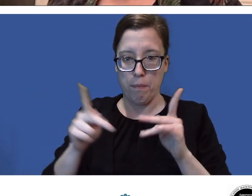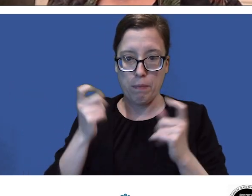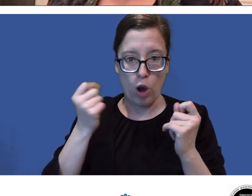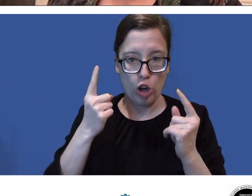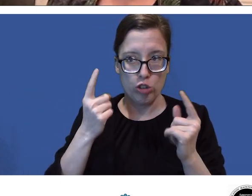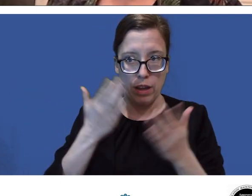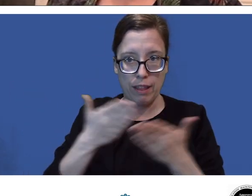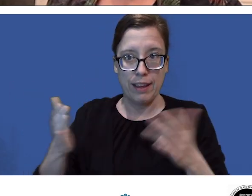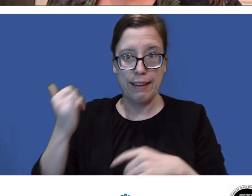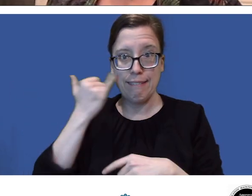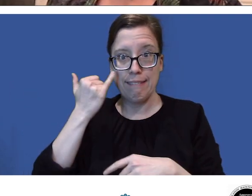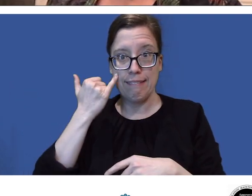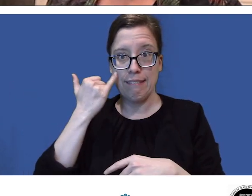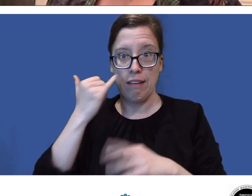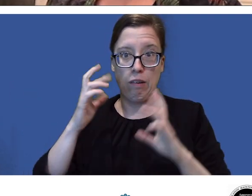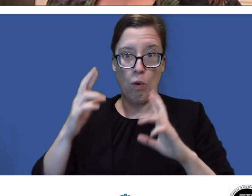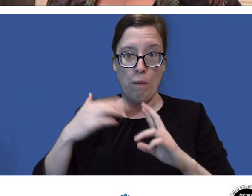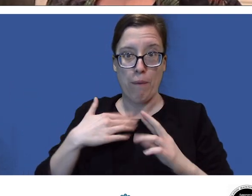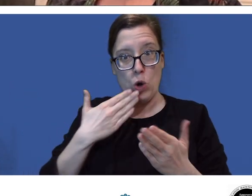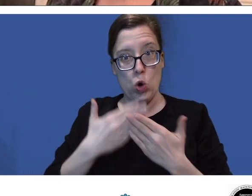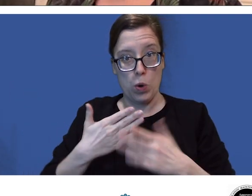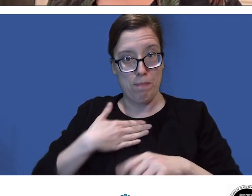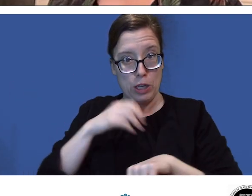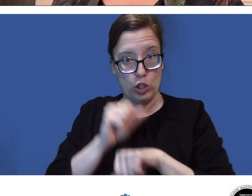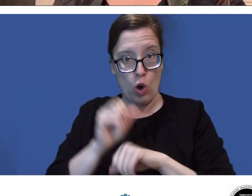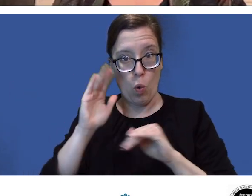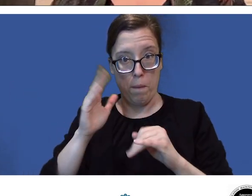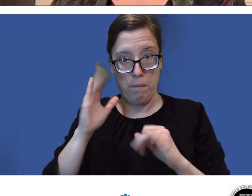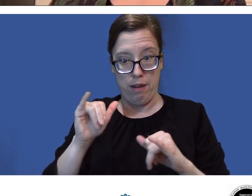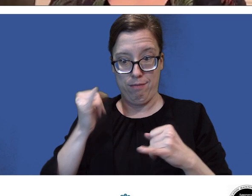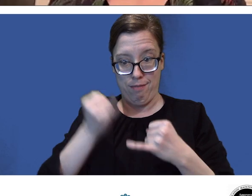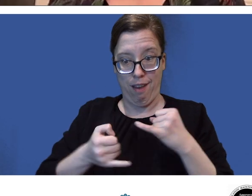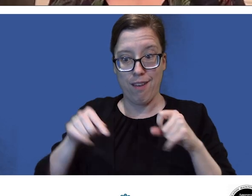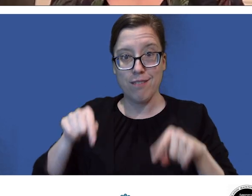things. So if I've been any good at my job, hopefully by the time we leave tonight,